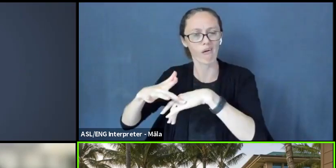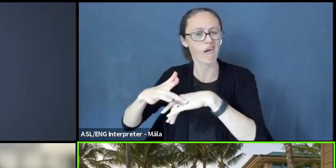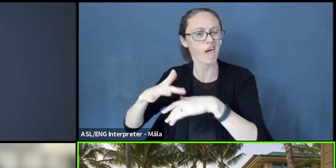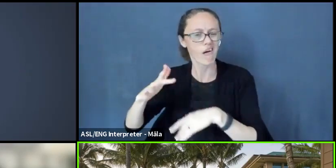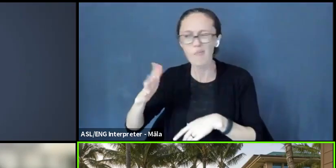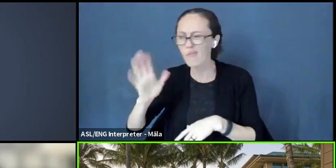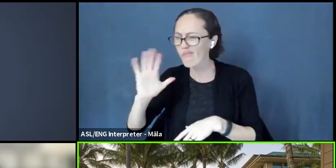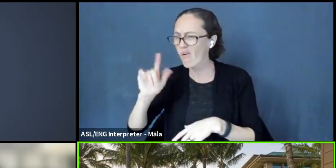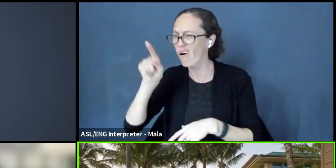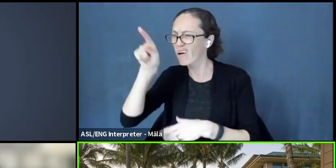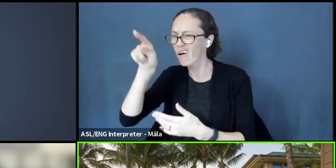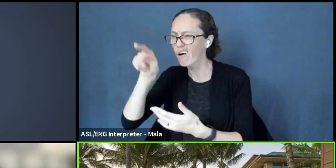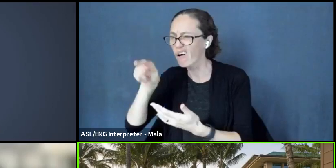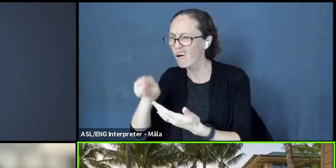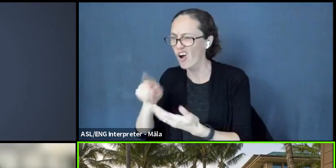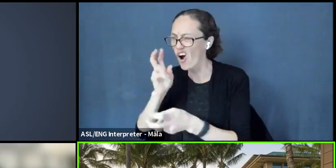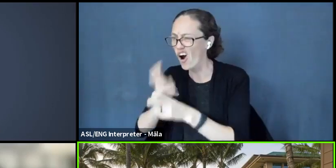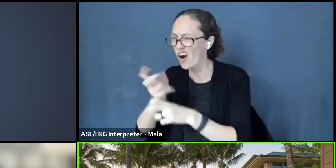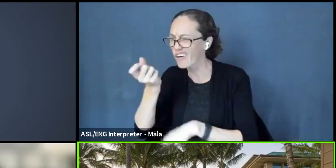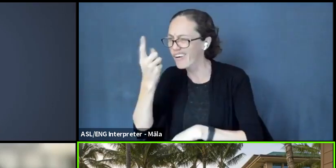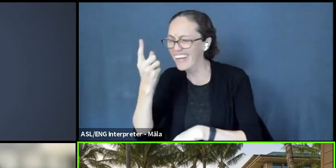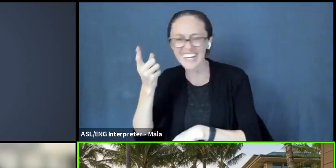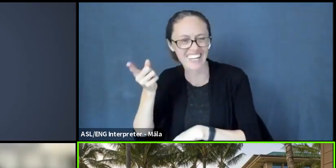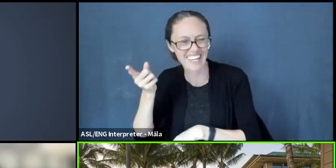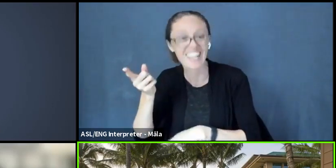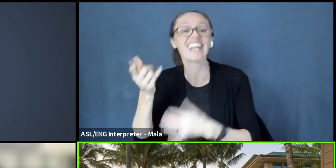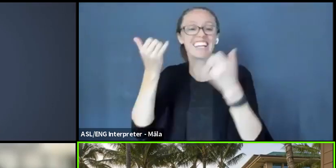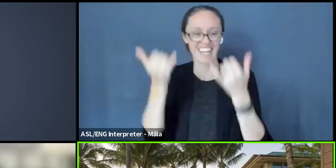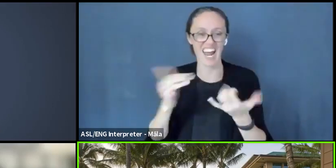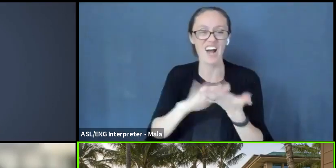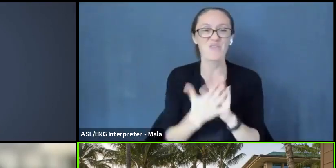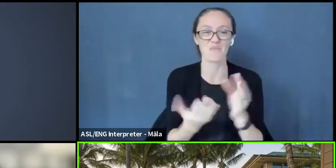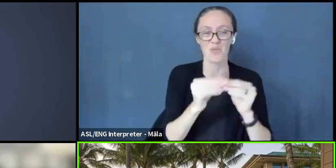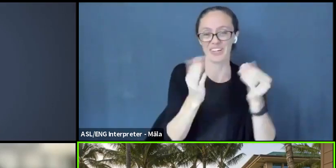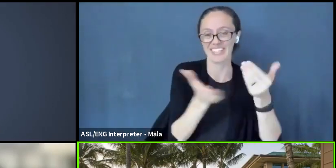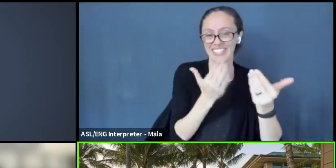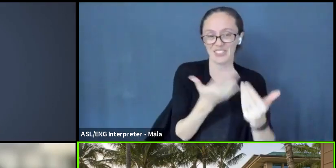Because much of the information, if you look at the science briefs, they're really meant